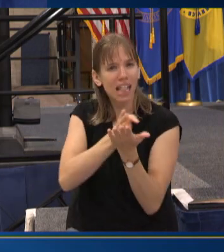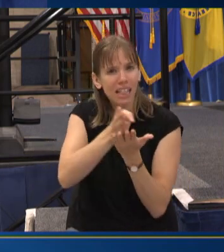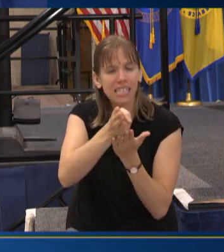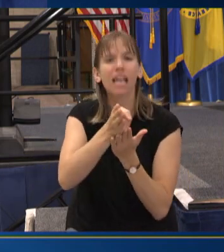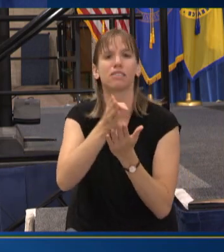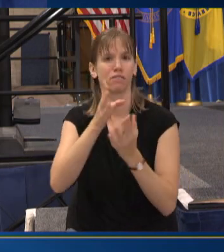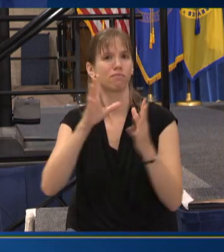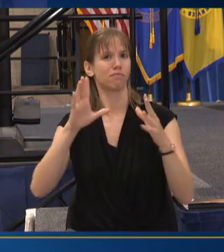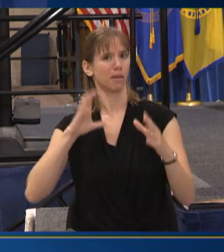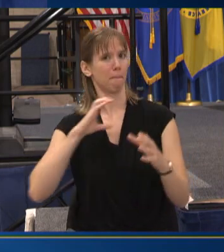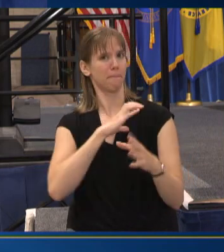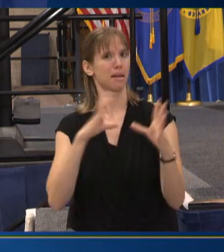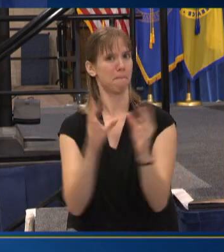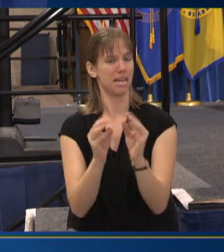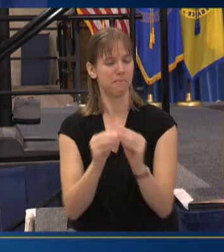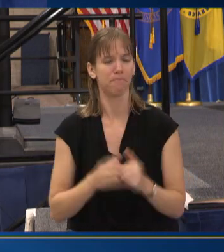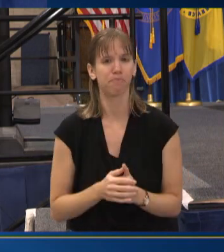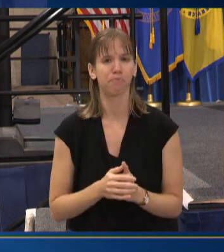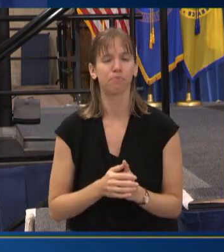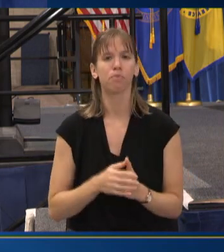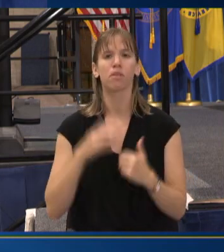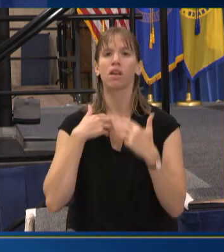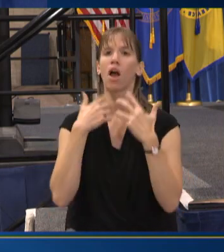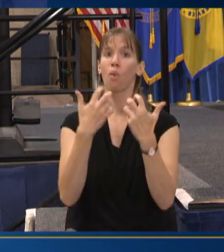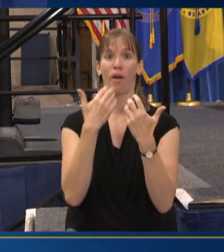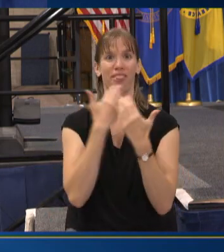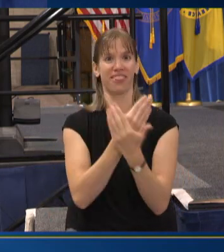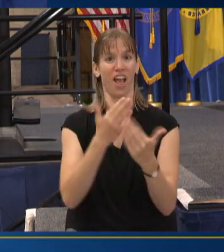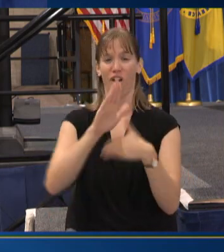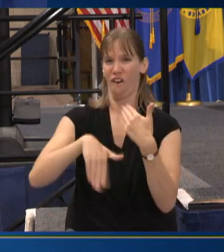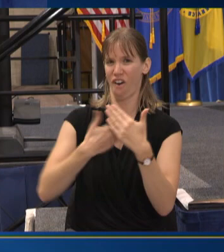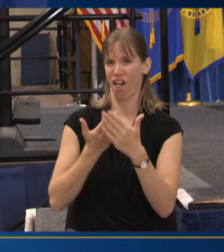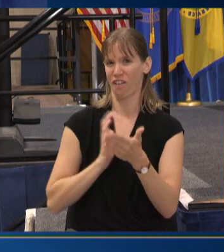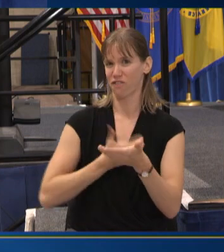I want to start by just thanking all of our partners, those of you in the room,